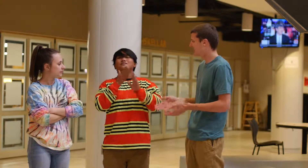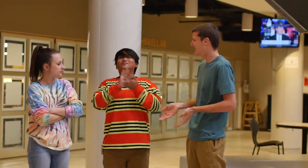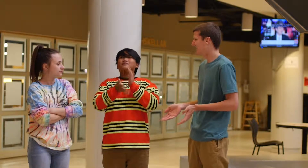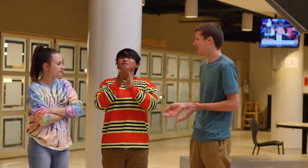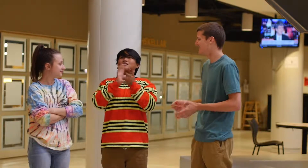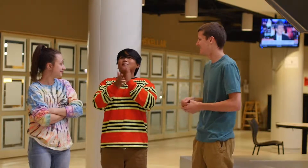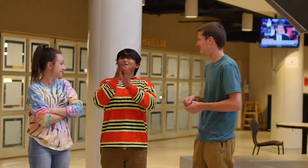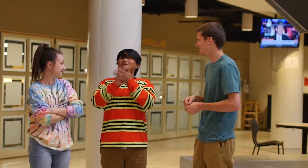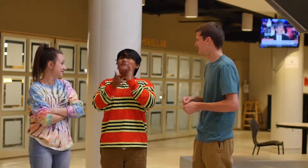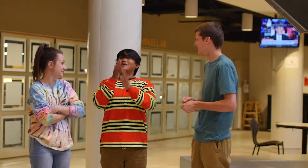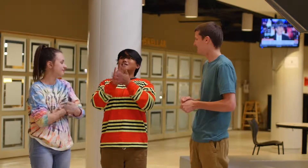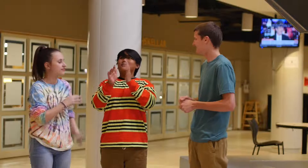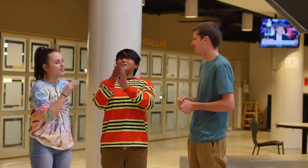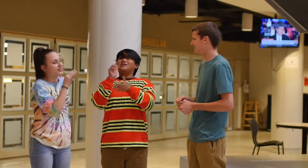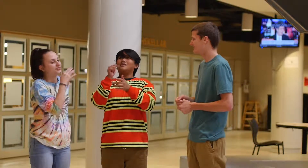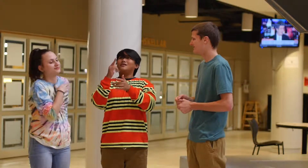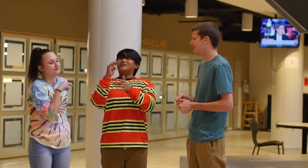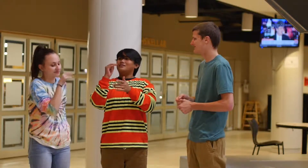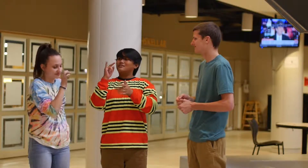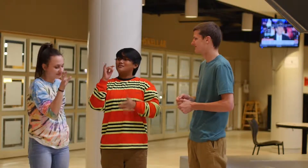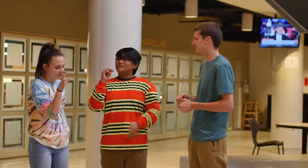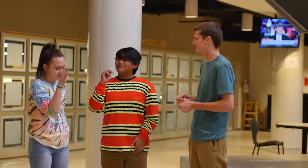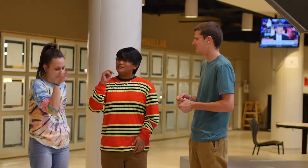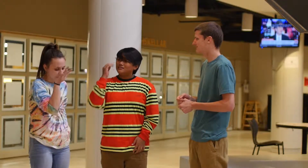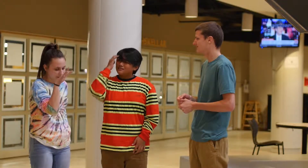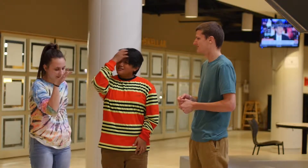What city....? Somewhere northeast...